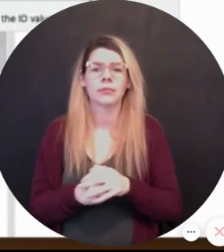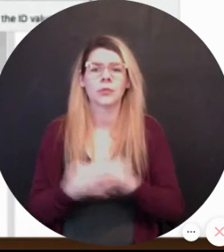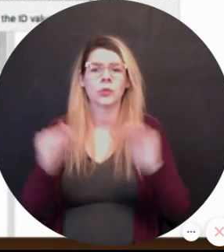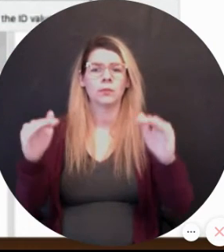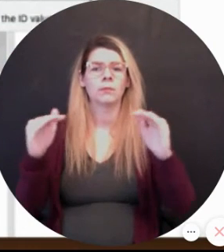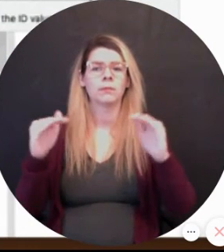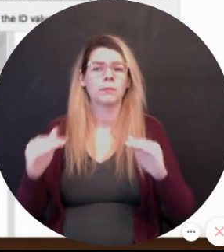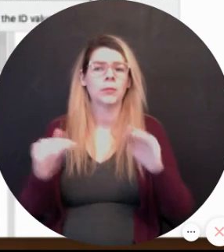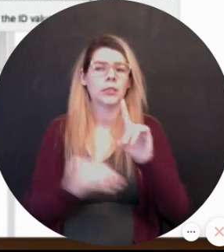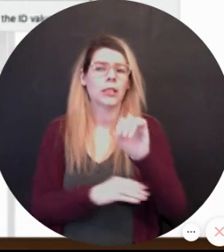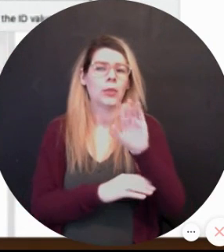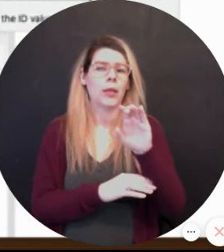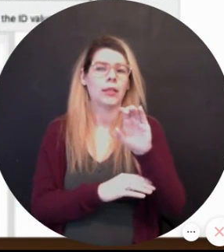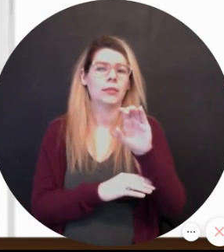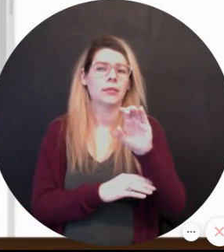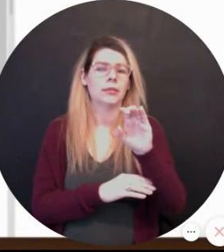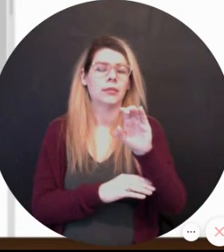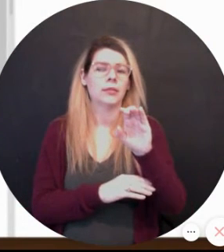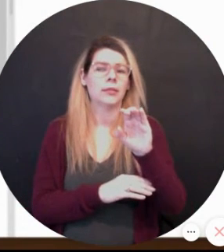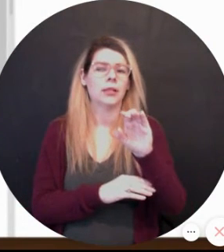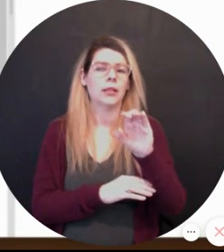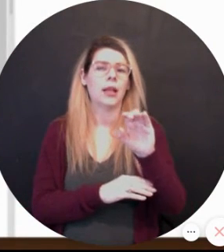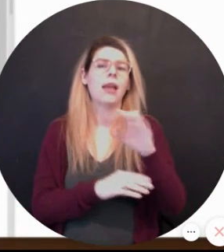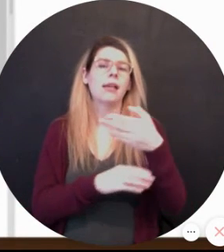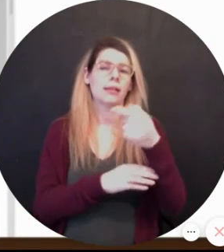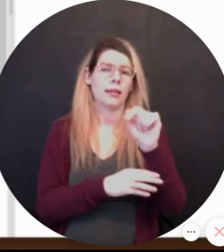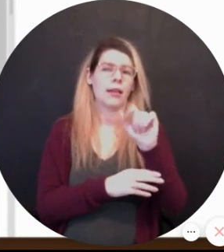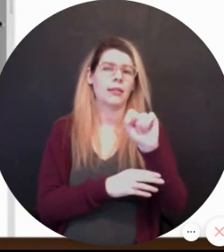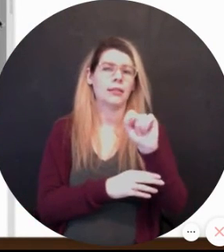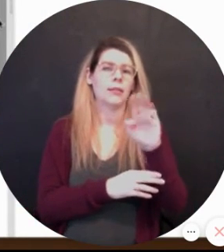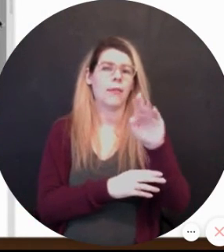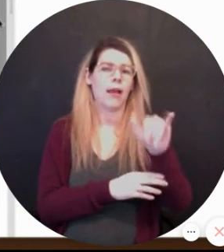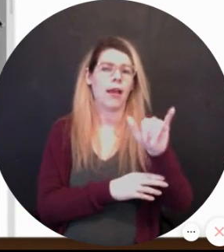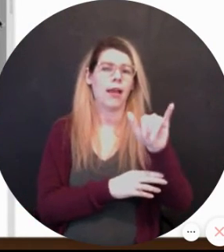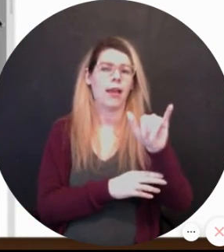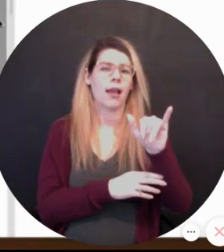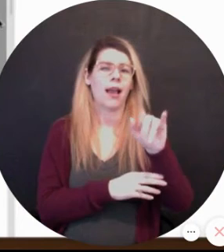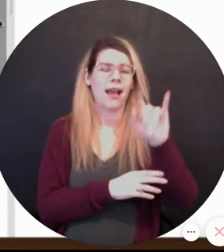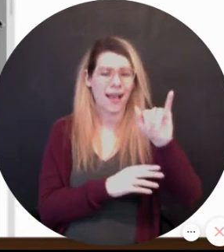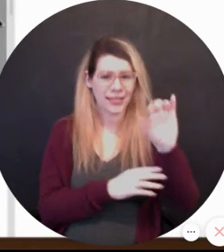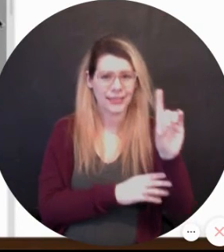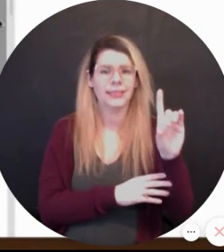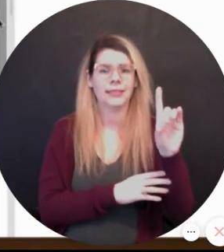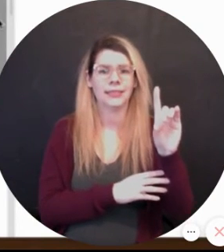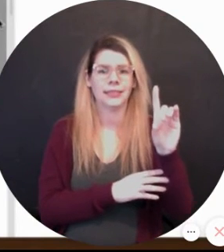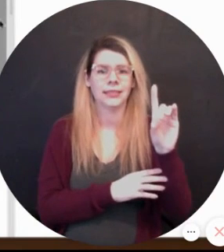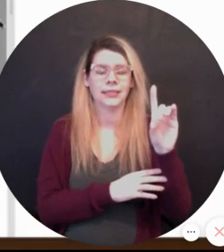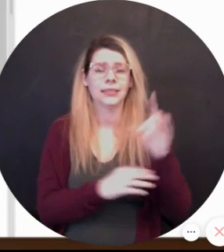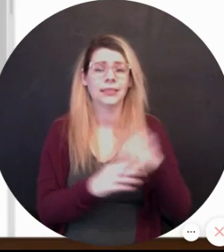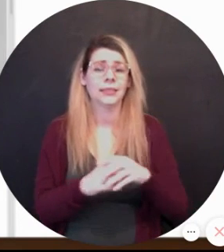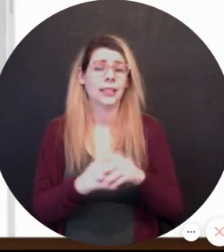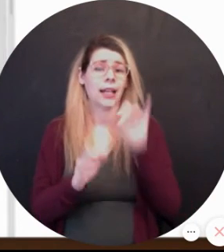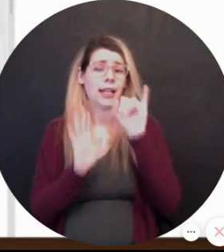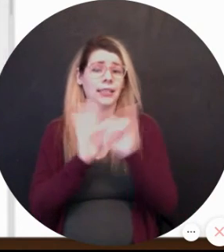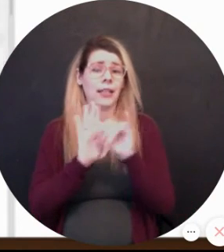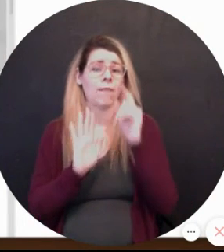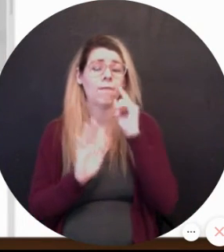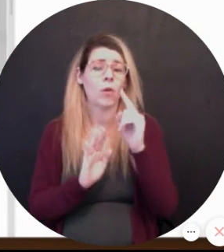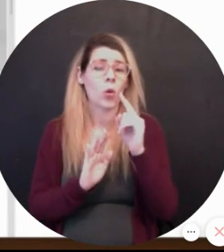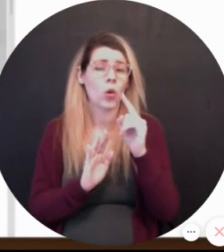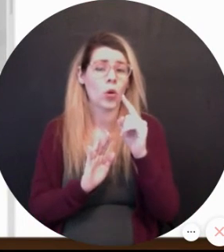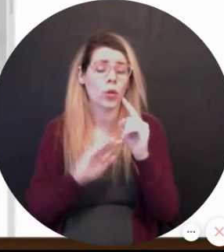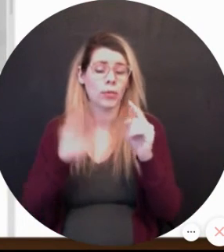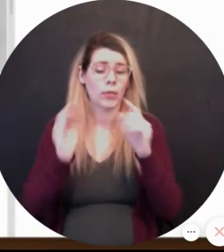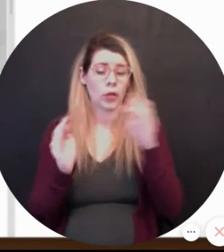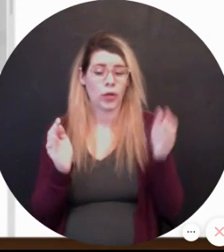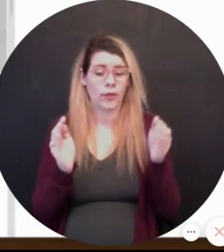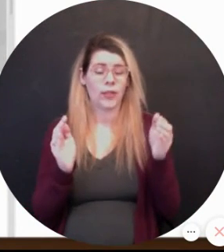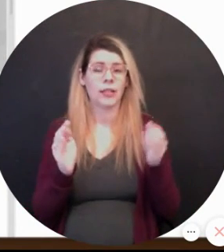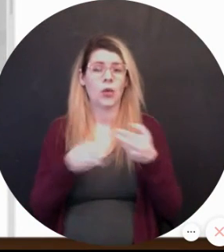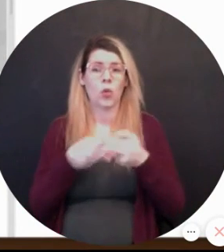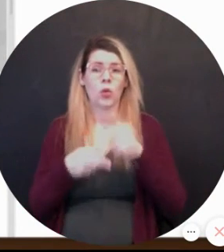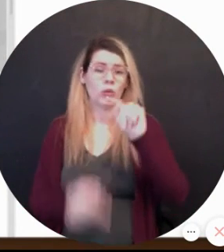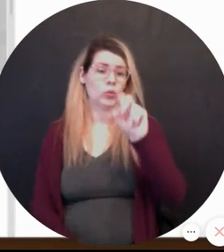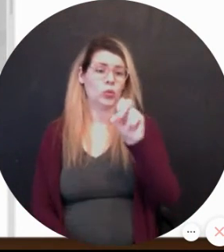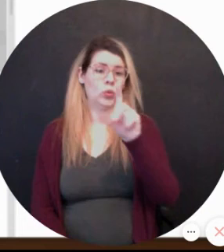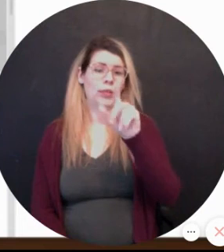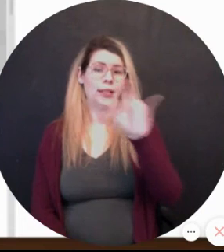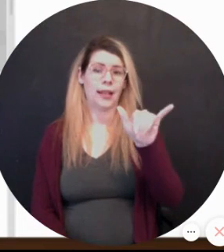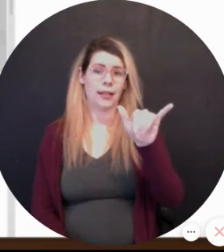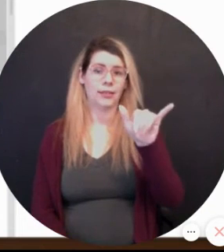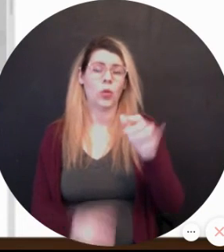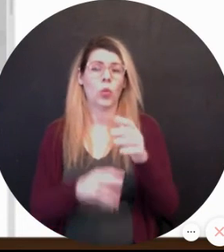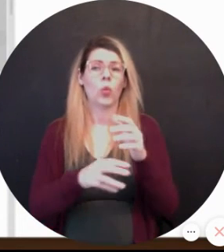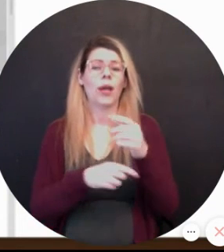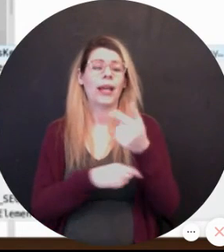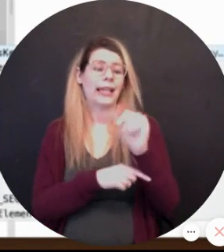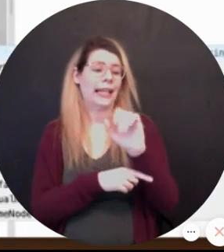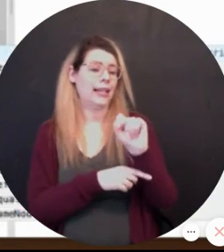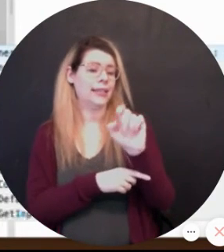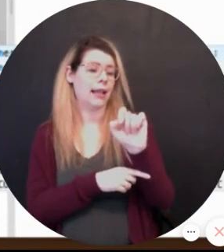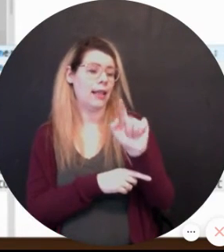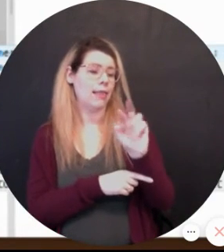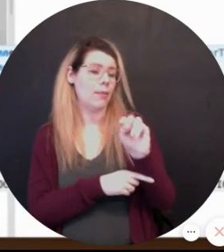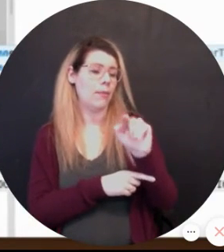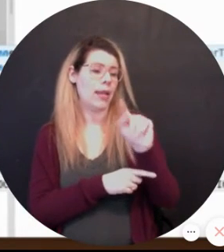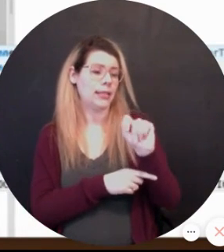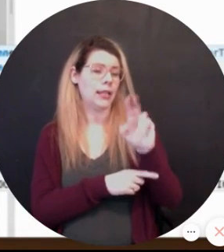getElementById and inside our Id tag for our paragraph is "today" and we want to fill in